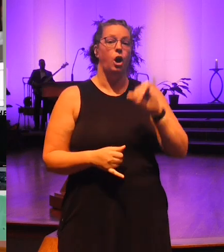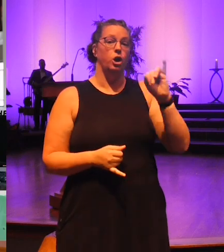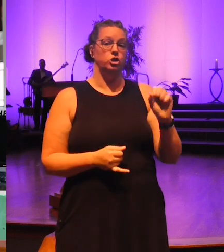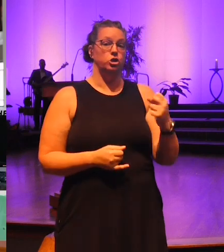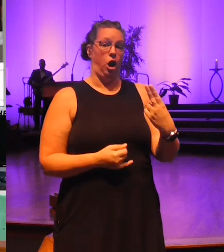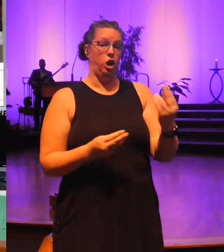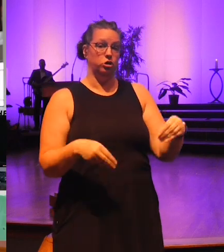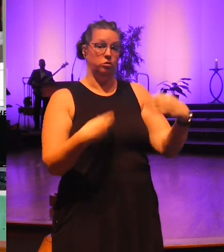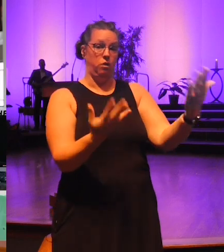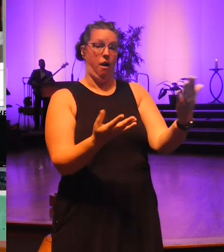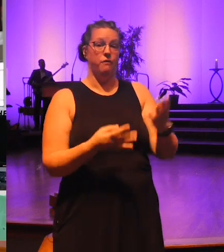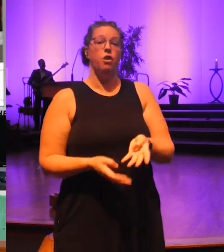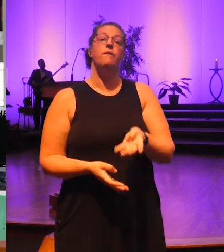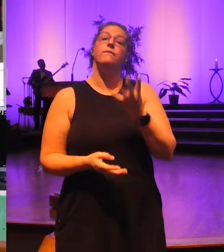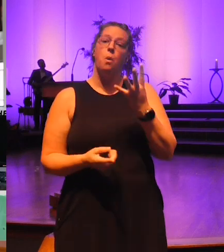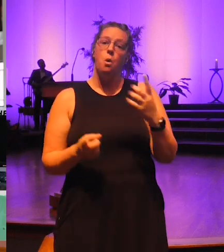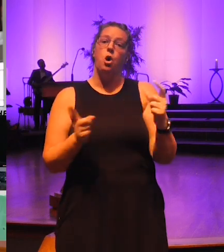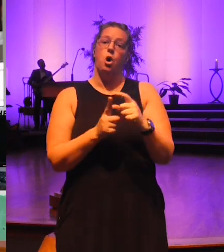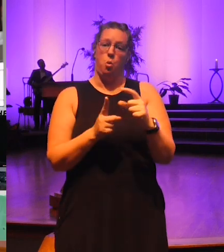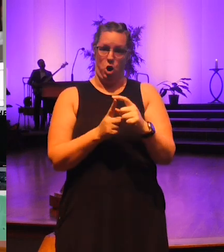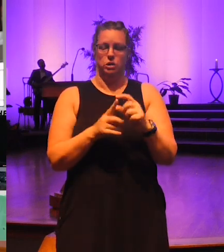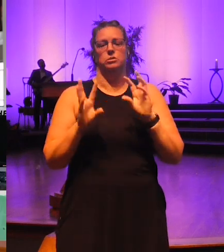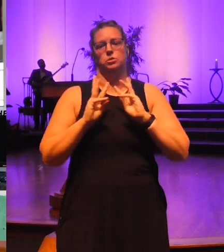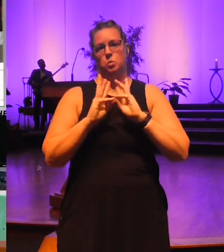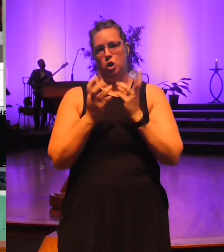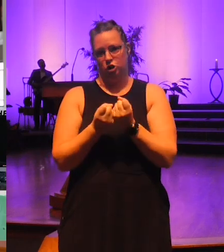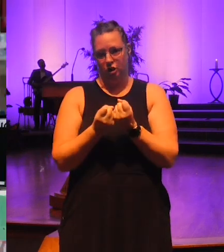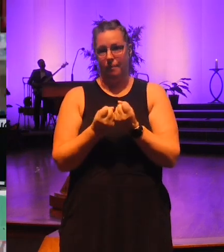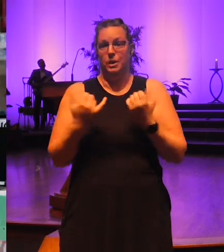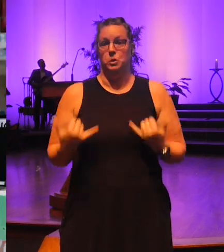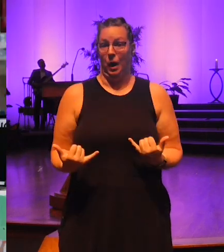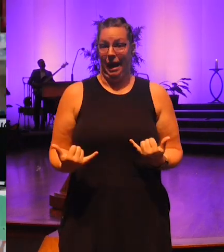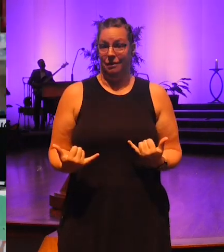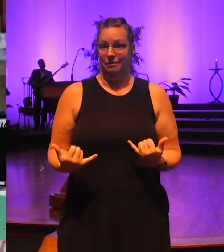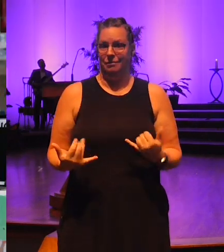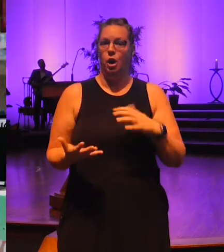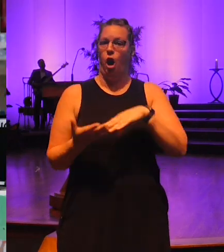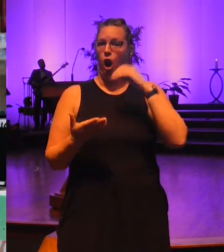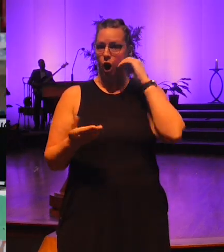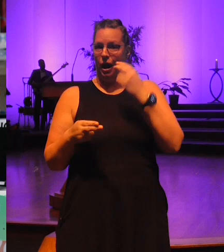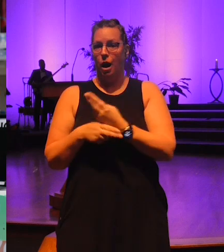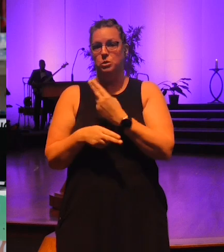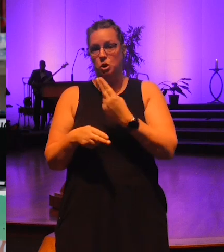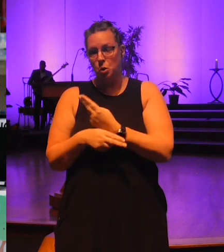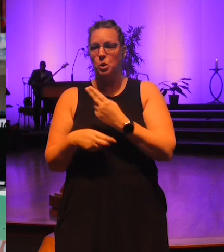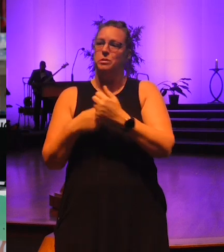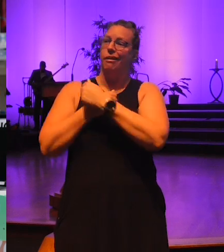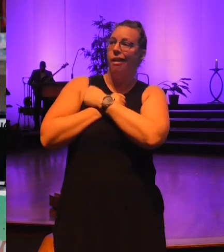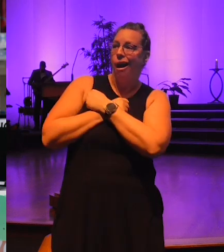his four wordss lifechanging Workshop today learn how to use virtues like love trust and courage to